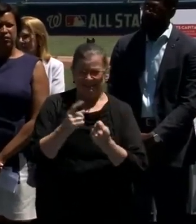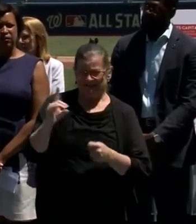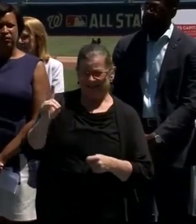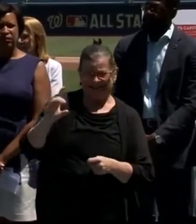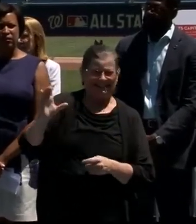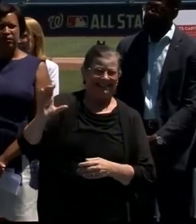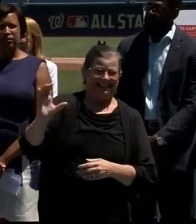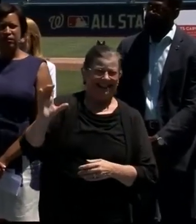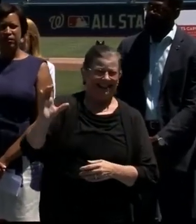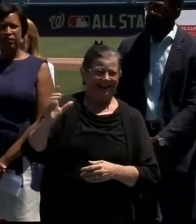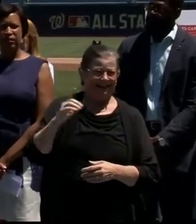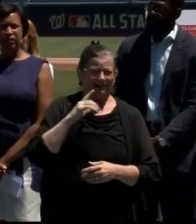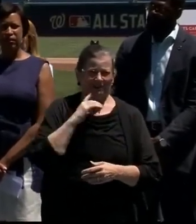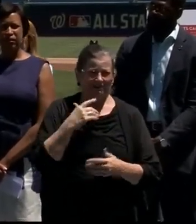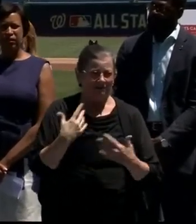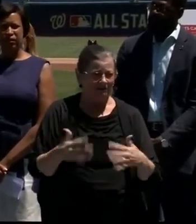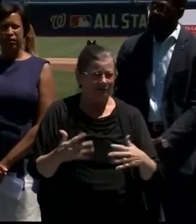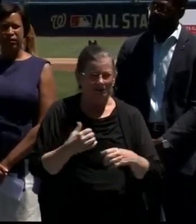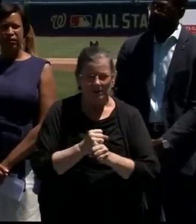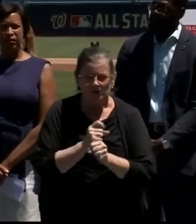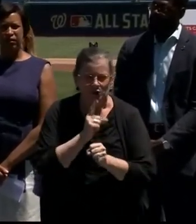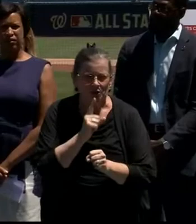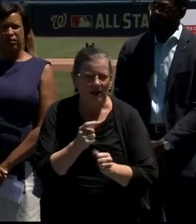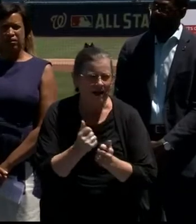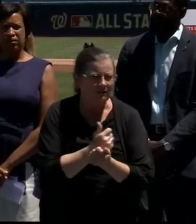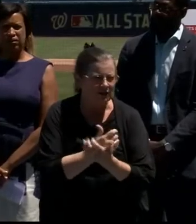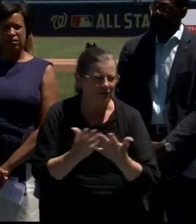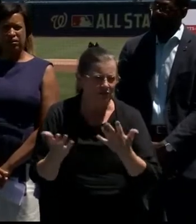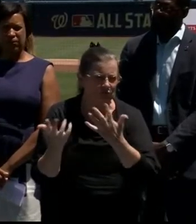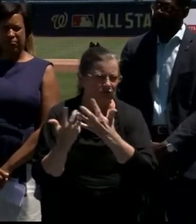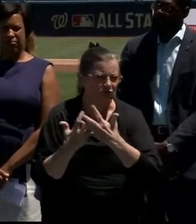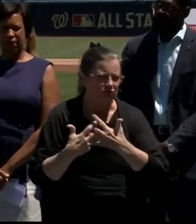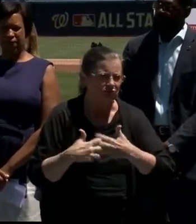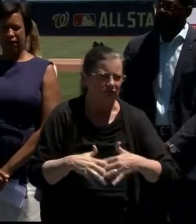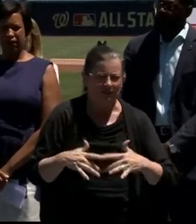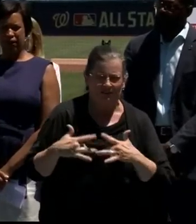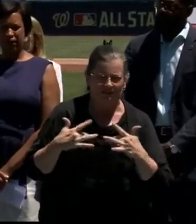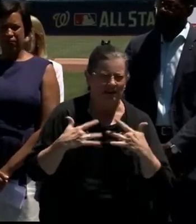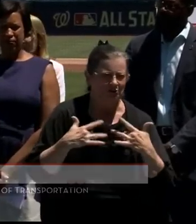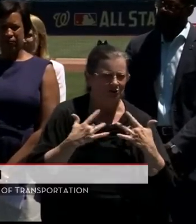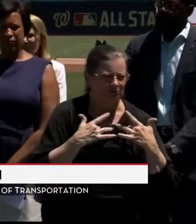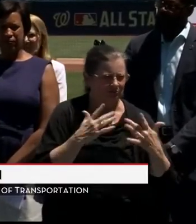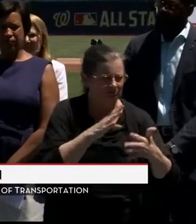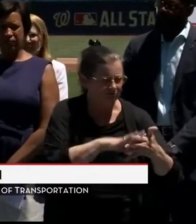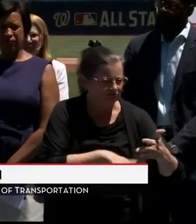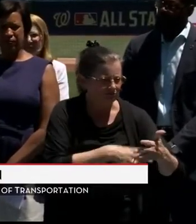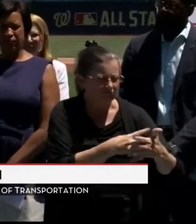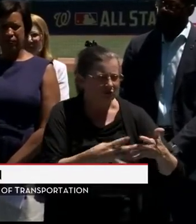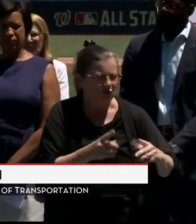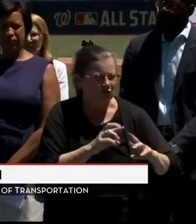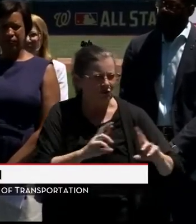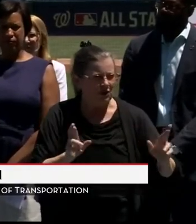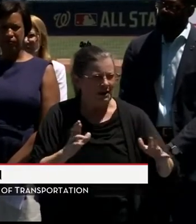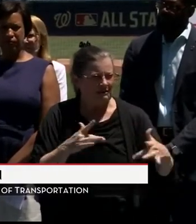SUPPORT ALL OF THE EVENTS OF THE NEXT WEEK AND WORKING VERY HARD TO ENSURE COORDINATION WITH ALL OF THE AGENCIES THAT ARE